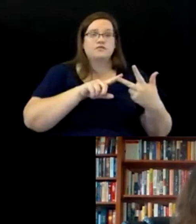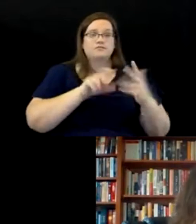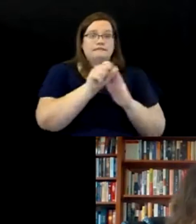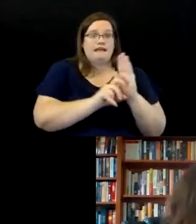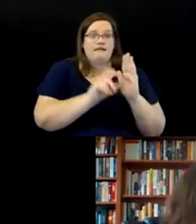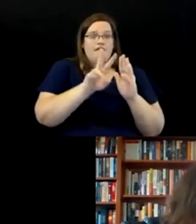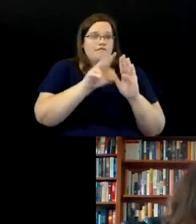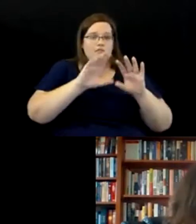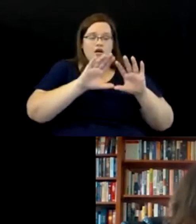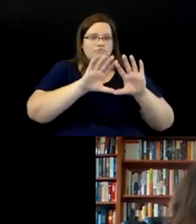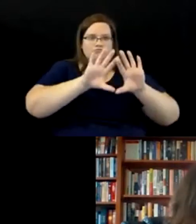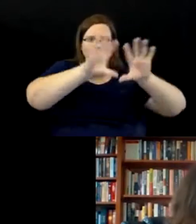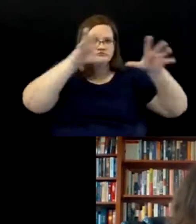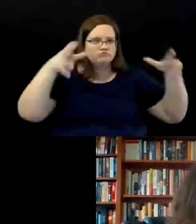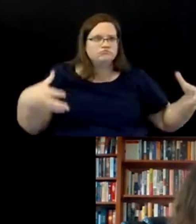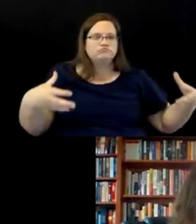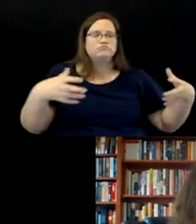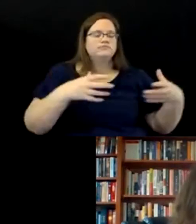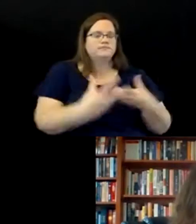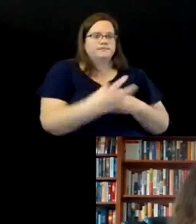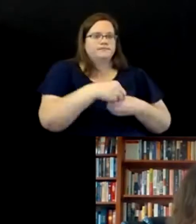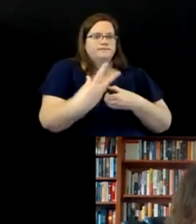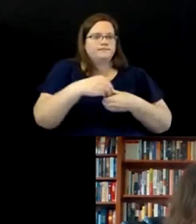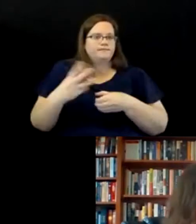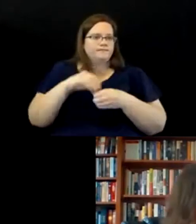that needs to be at the table, kind of all hands on deck. So I think we've